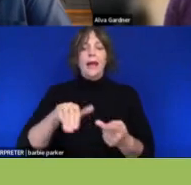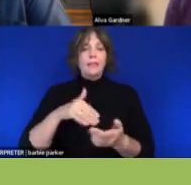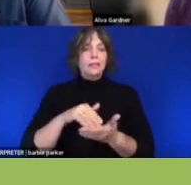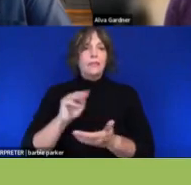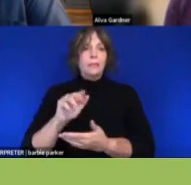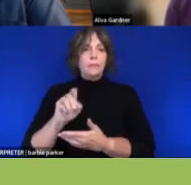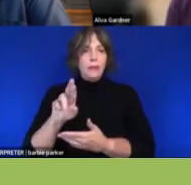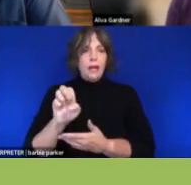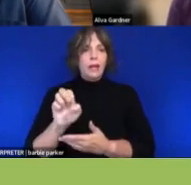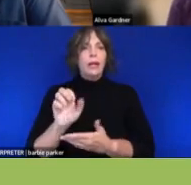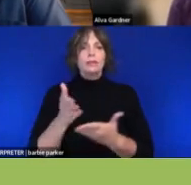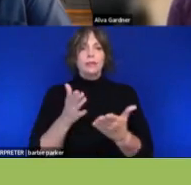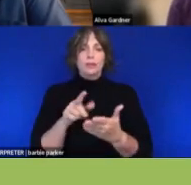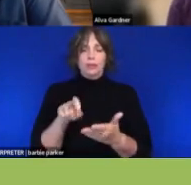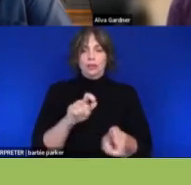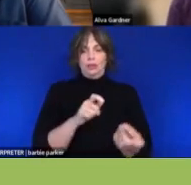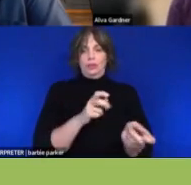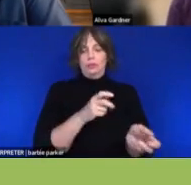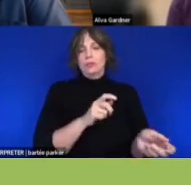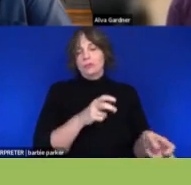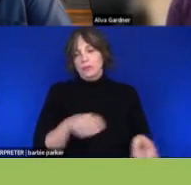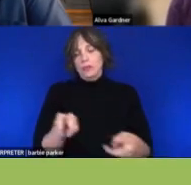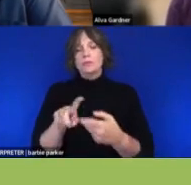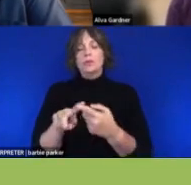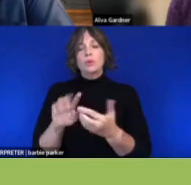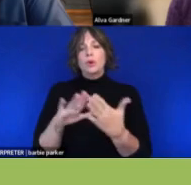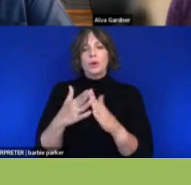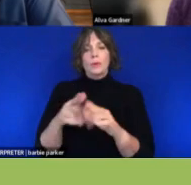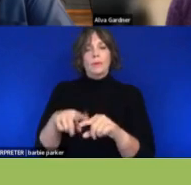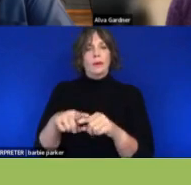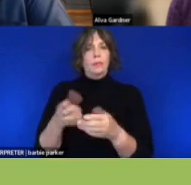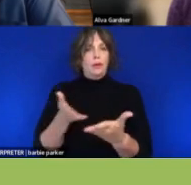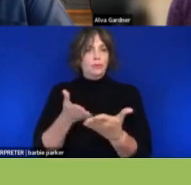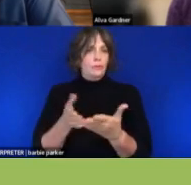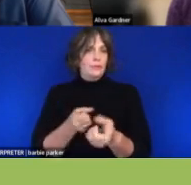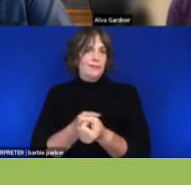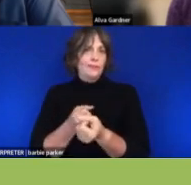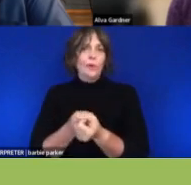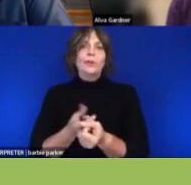Services community Settings Rule that was really focused on, what can we do to support people and